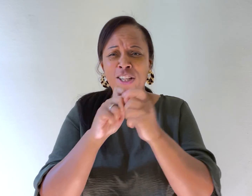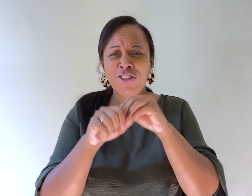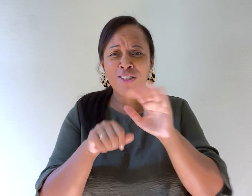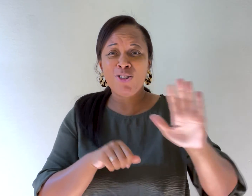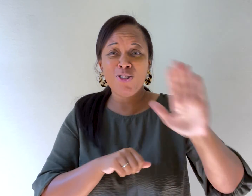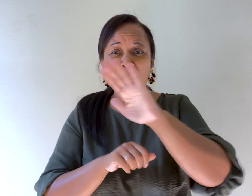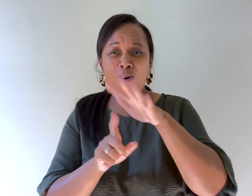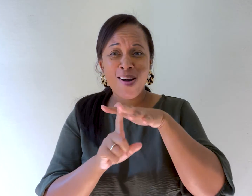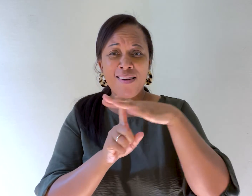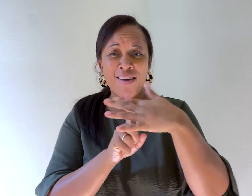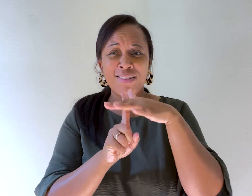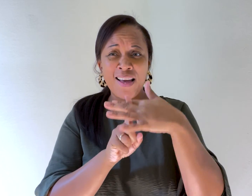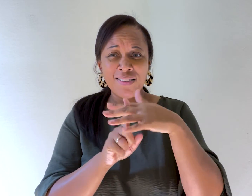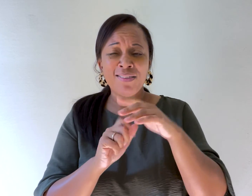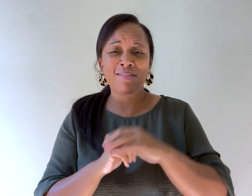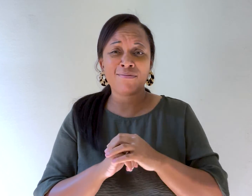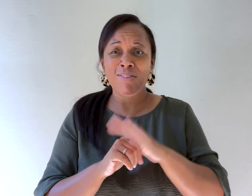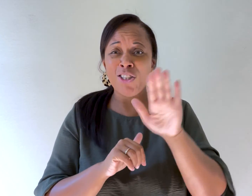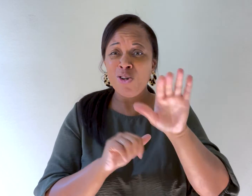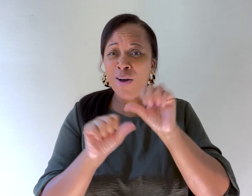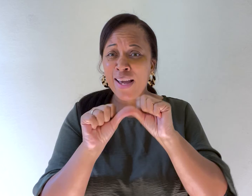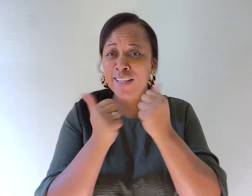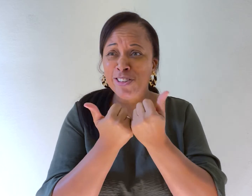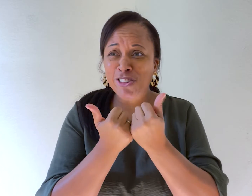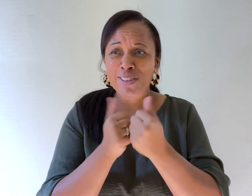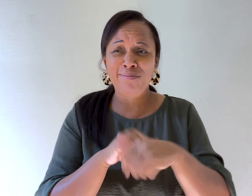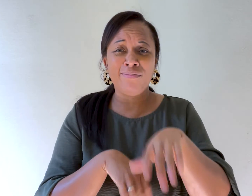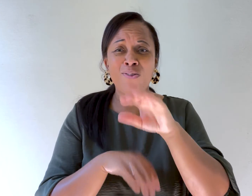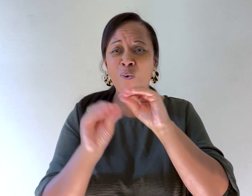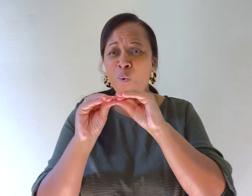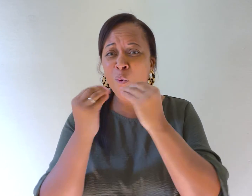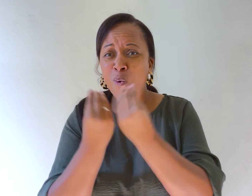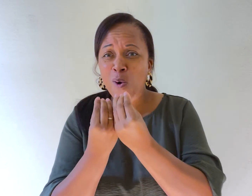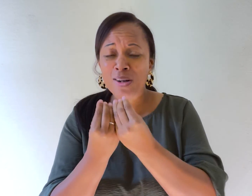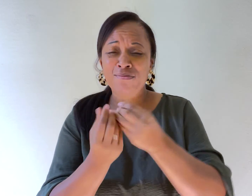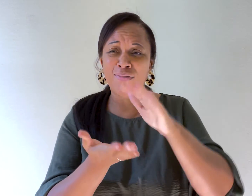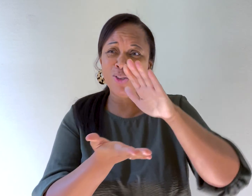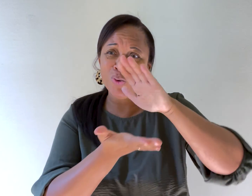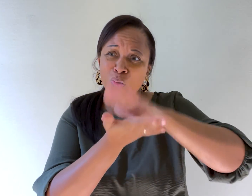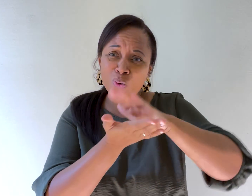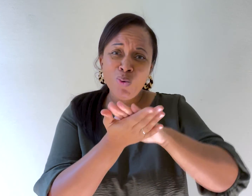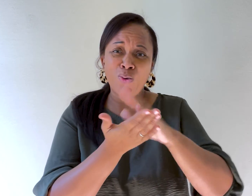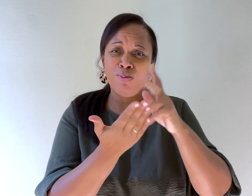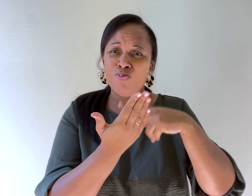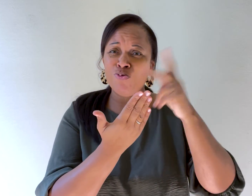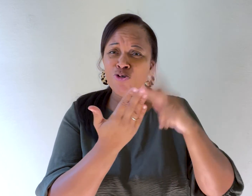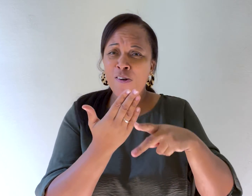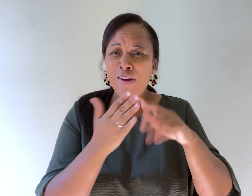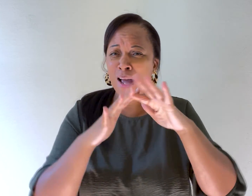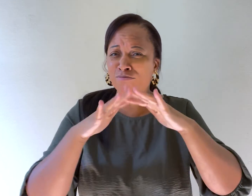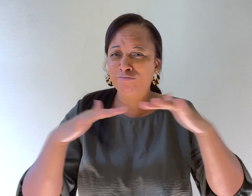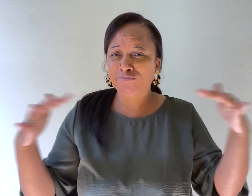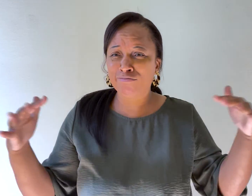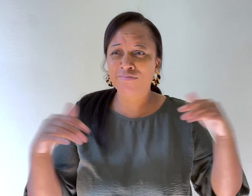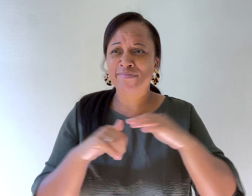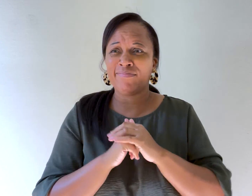within your own contexts. Whether it's your agency, organization, school, program,